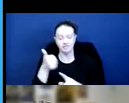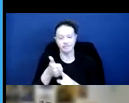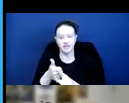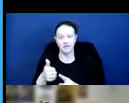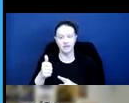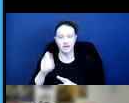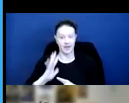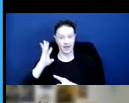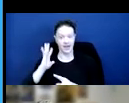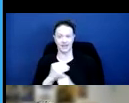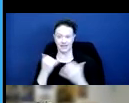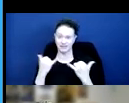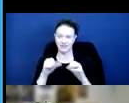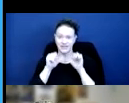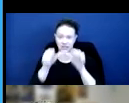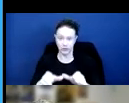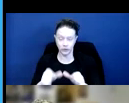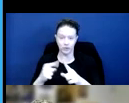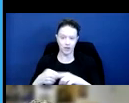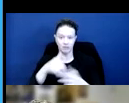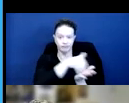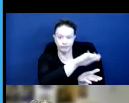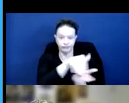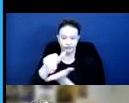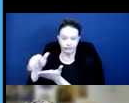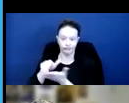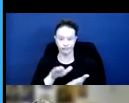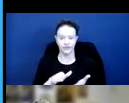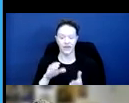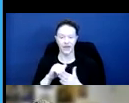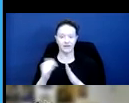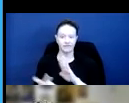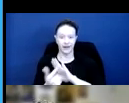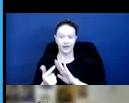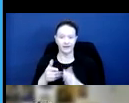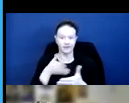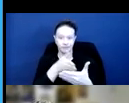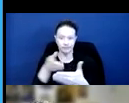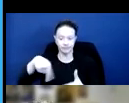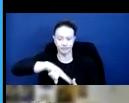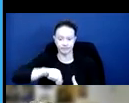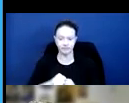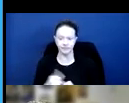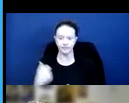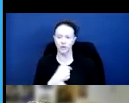we encourage folks to take action in supporting native and indigenous communities by learning more about the indigenous people of the land they occupy,